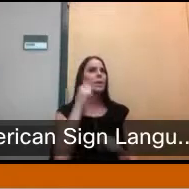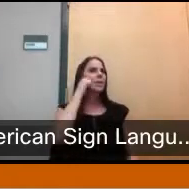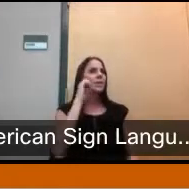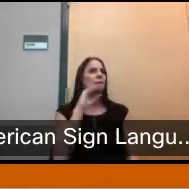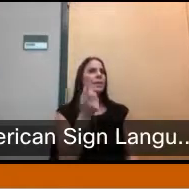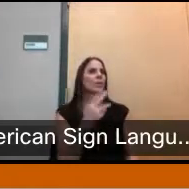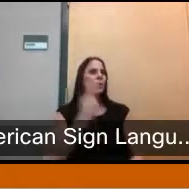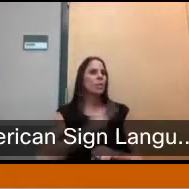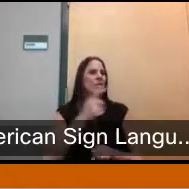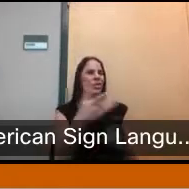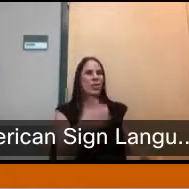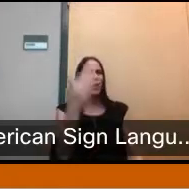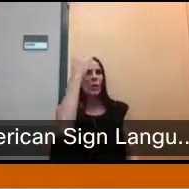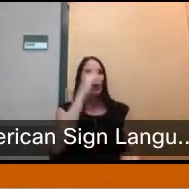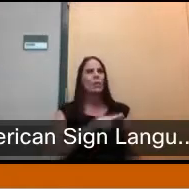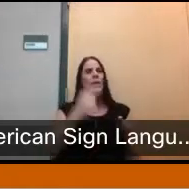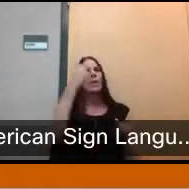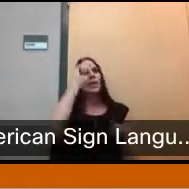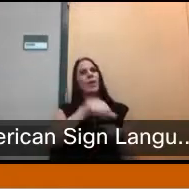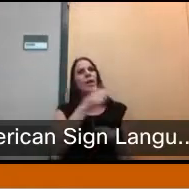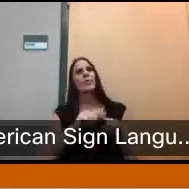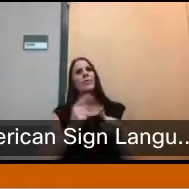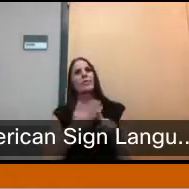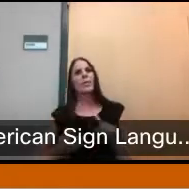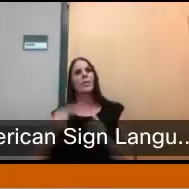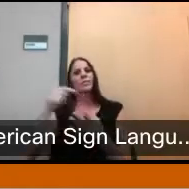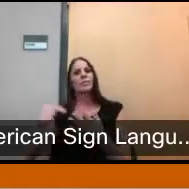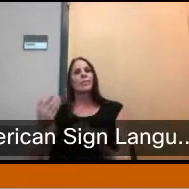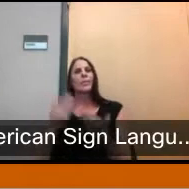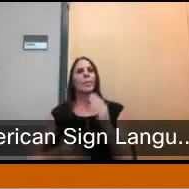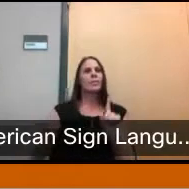of other things that might persuade her to not do these things. And so if you develop